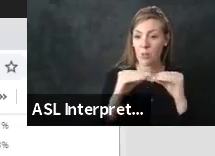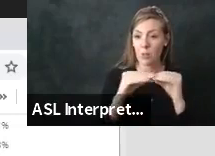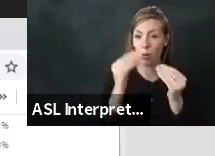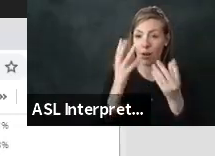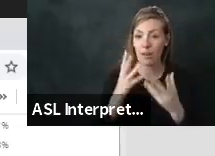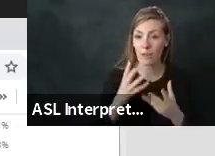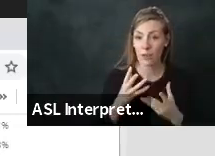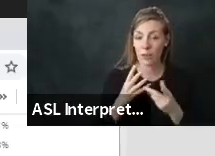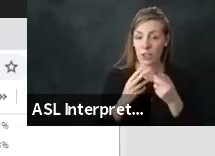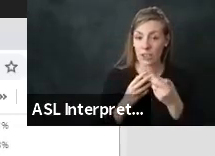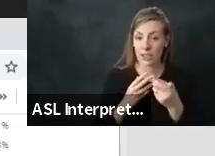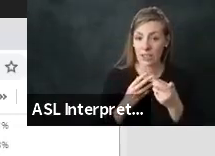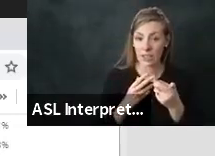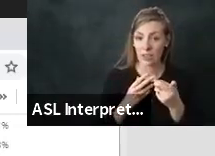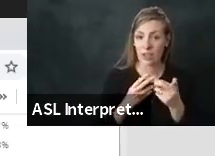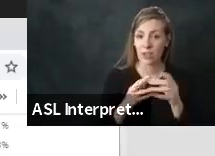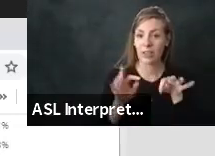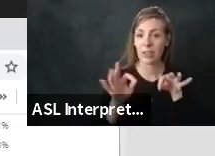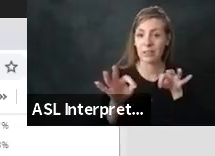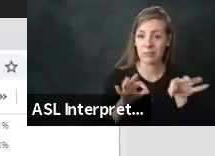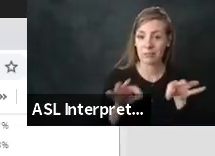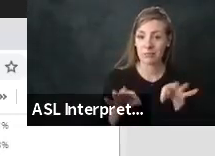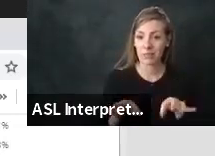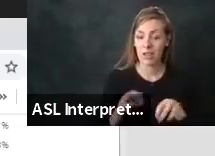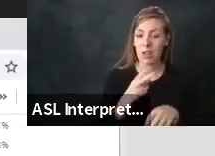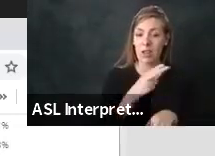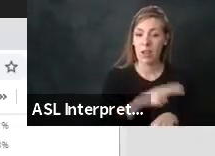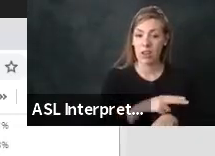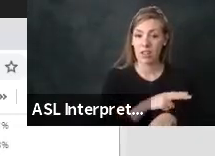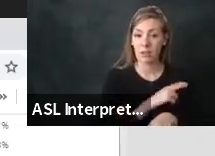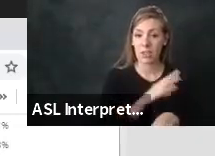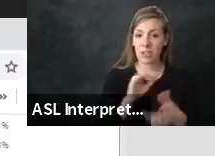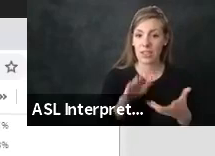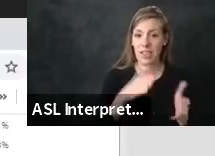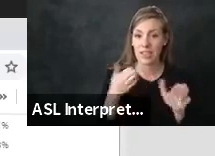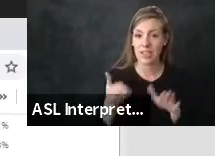that breaks down hospitalizations and death by vaccination status.